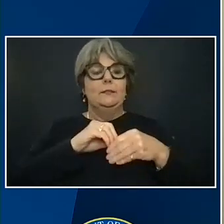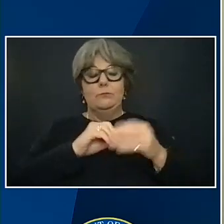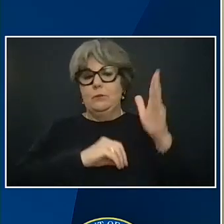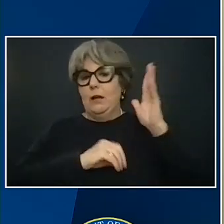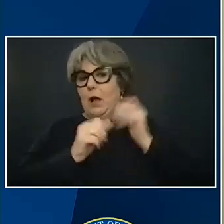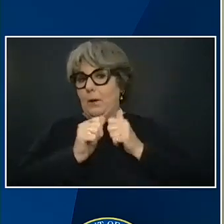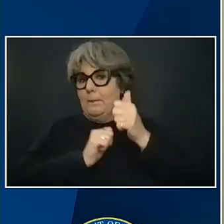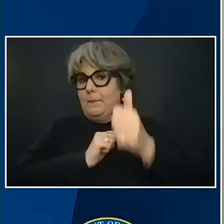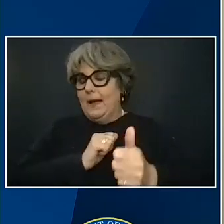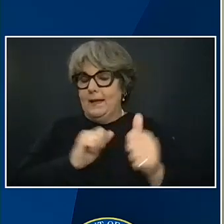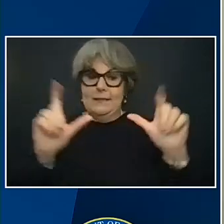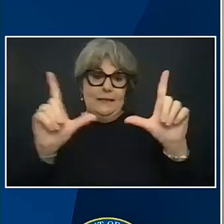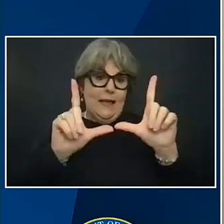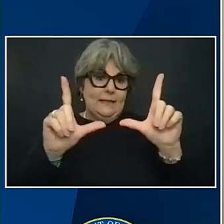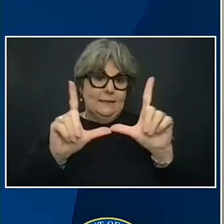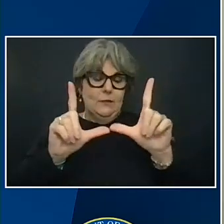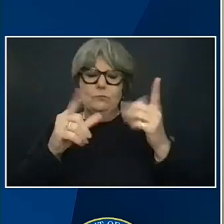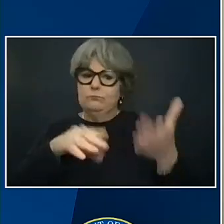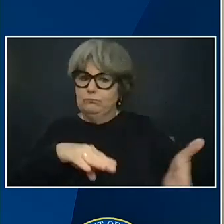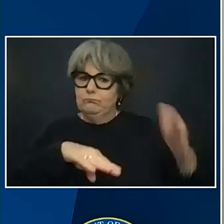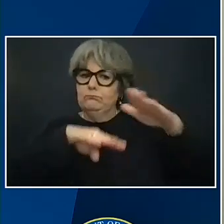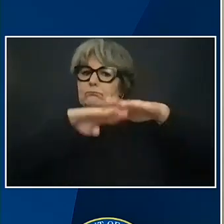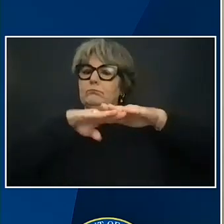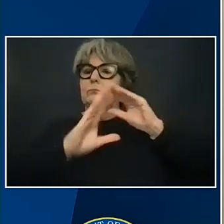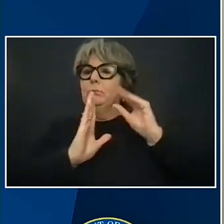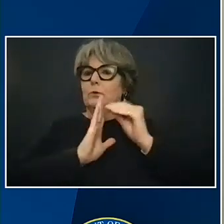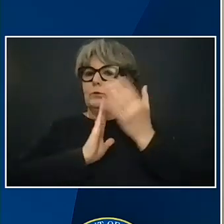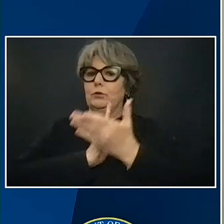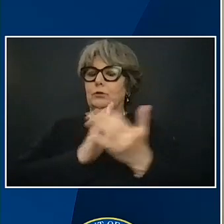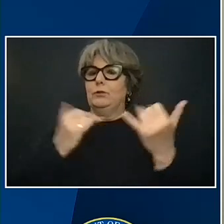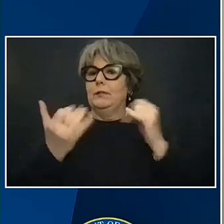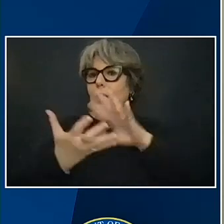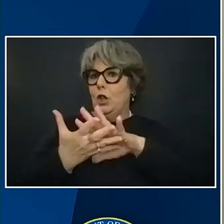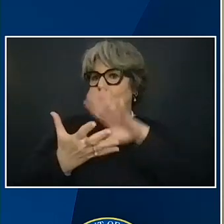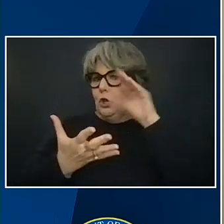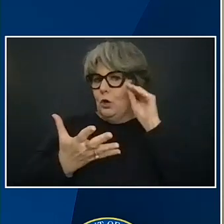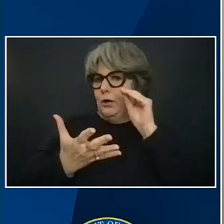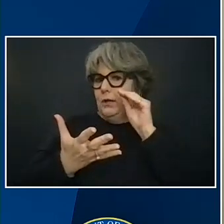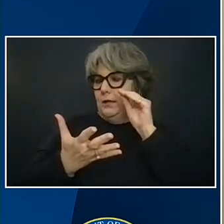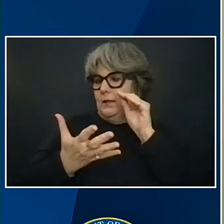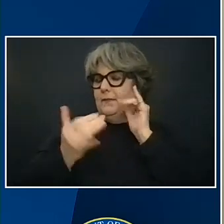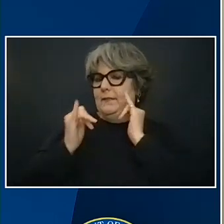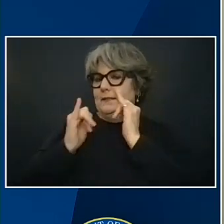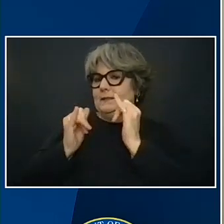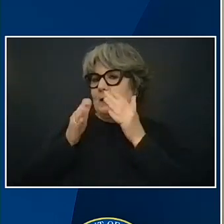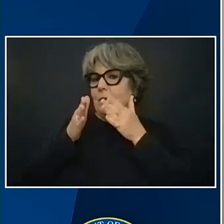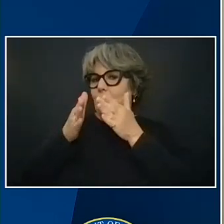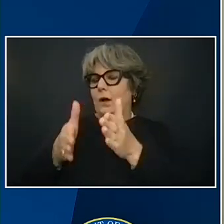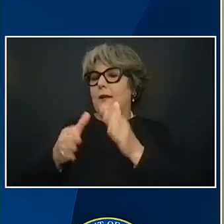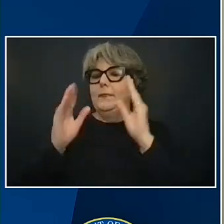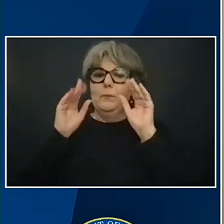exams have increased because the students are now learning on the same medium which they are being tested on, which is the